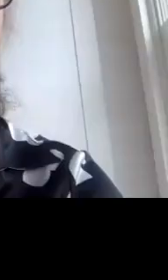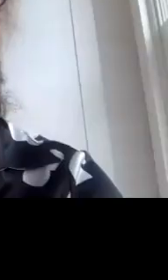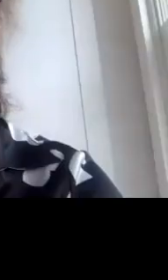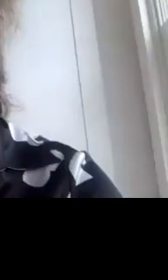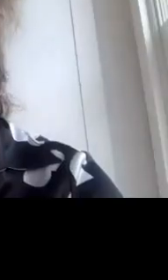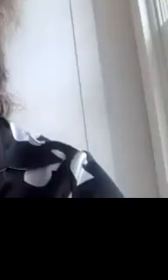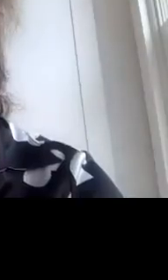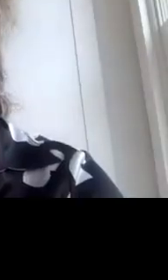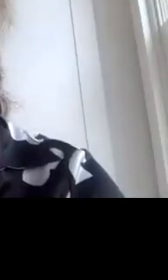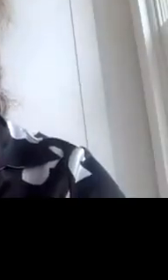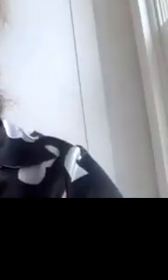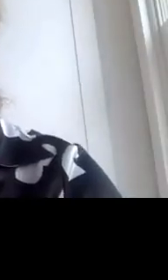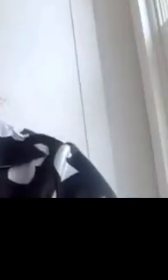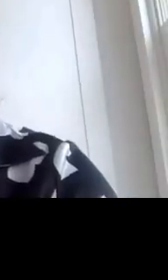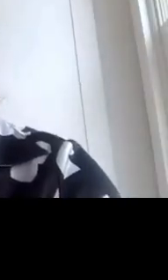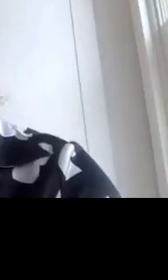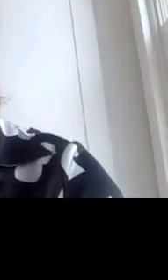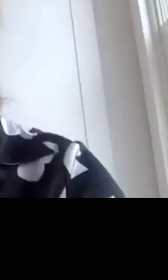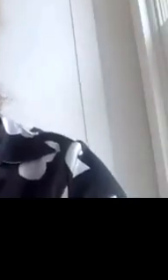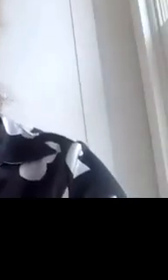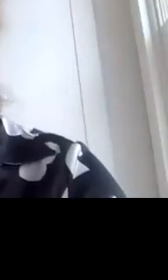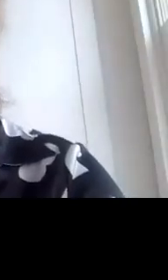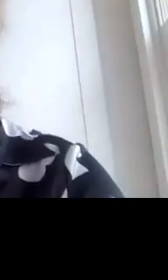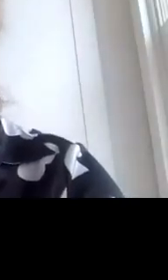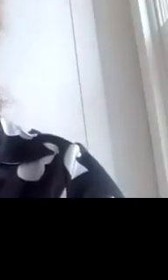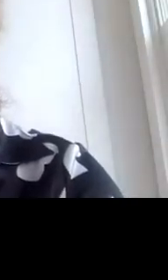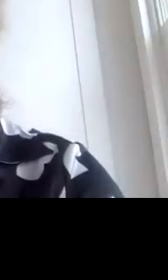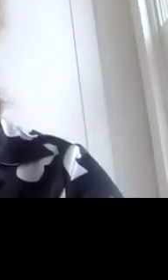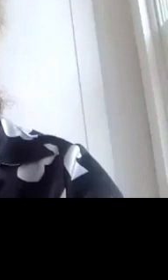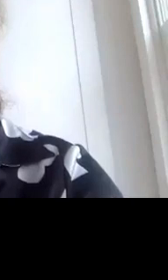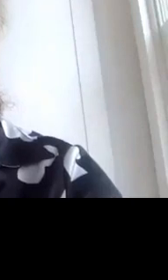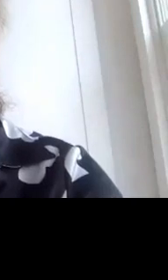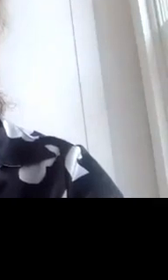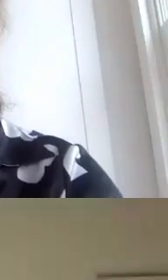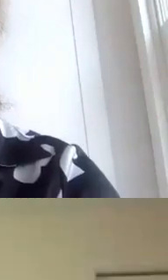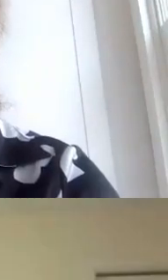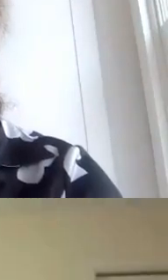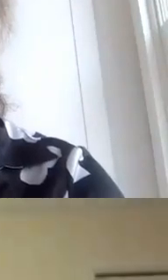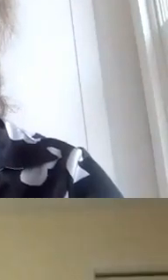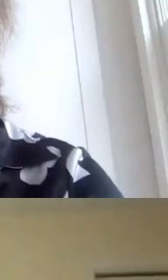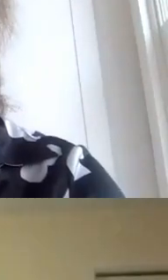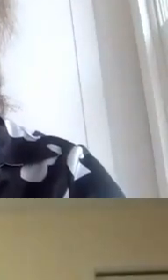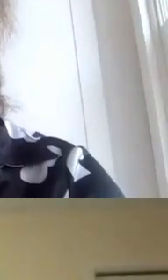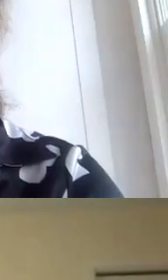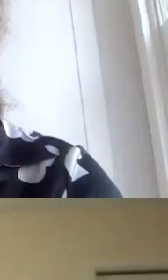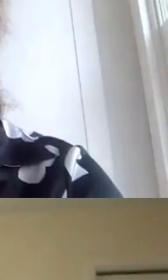um I is my great pleasure now to introduce Dr Katie Koh and Dr Colin Burke who will